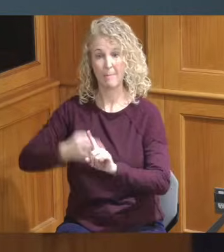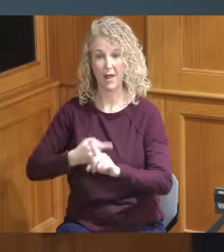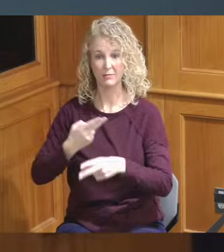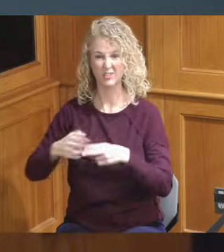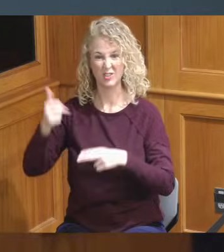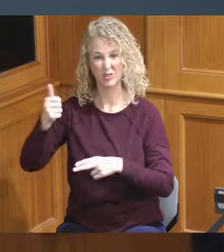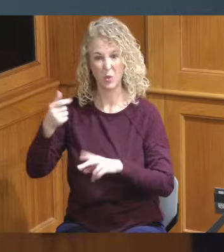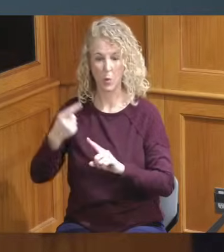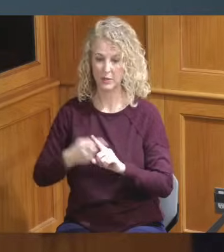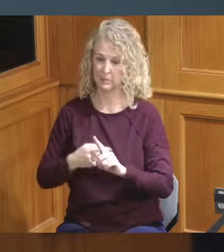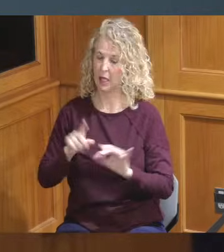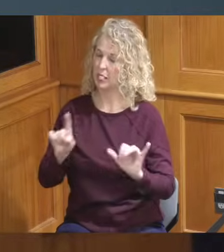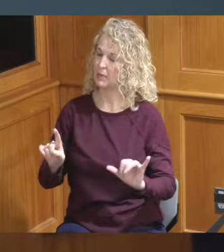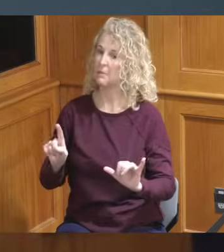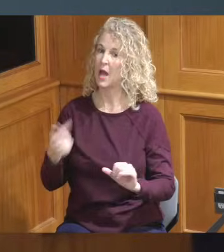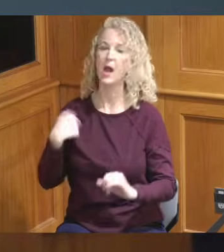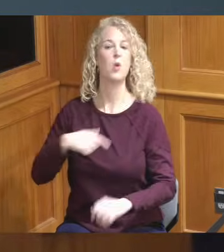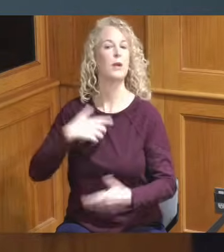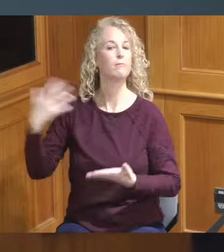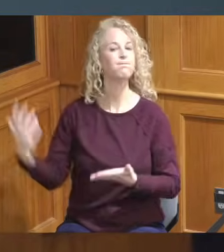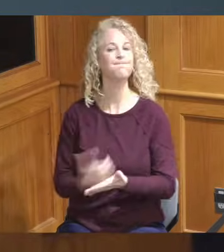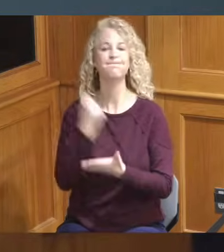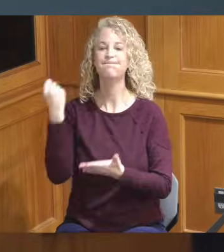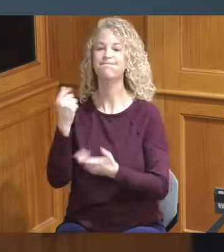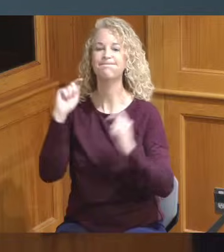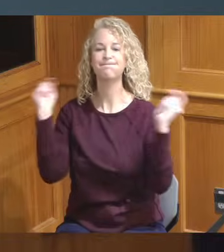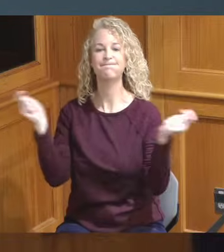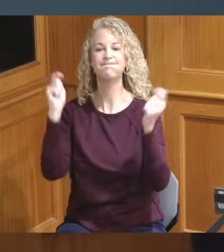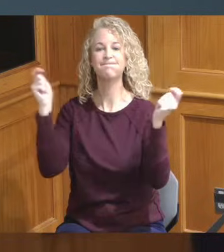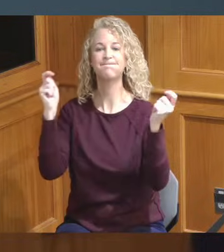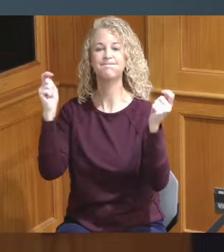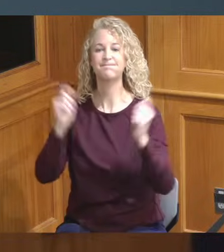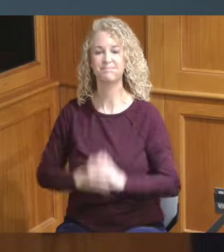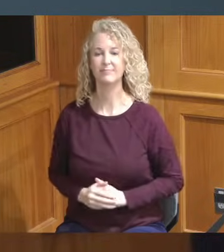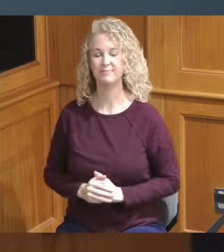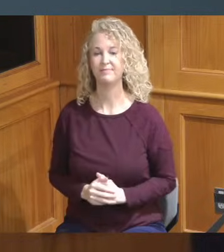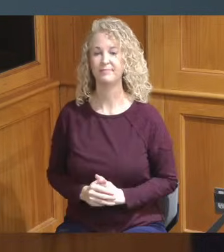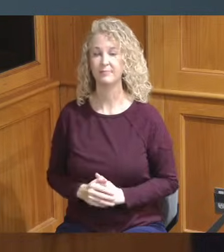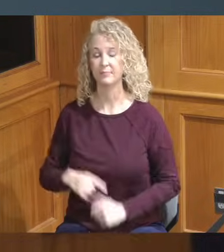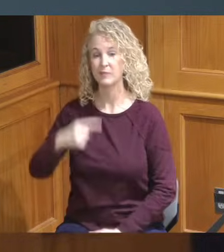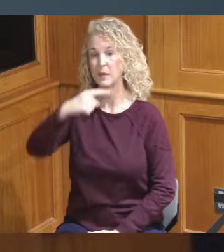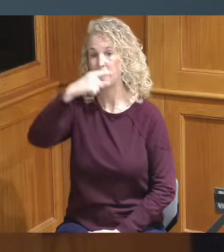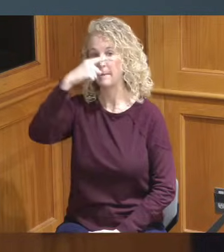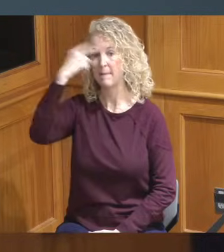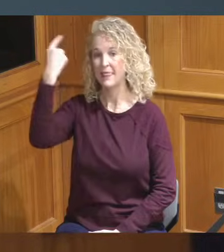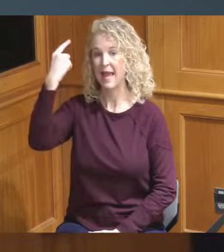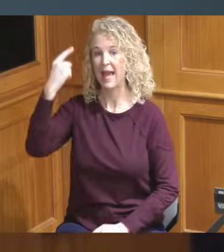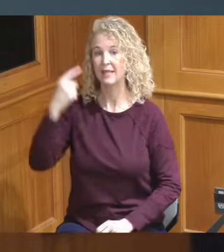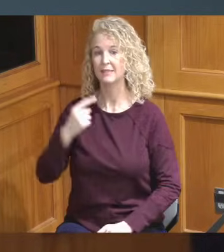there is, but we're going to make it the best that it can be. the black, red and green, a lot of you